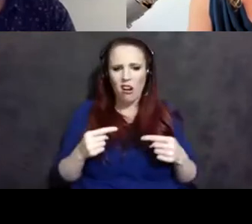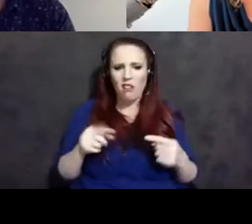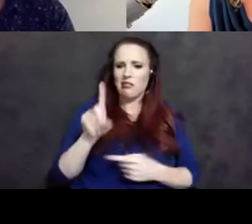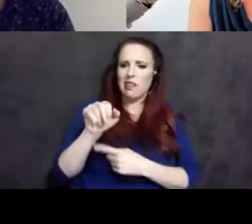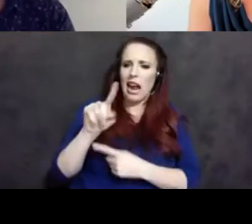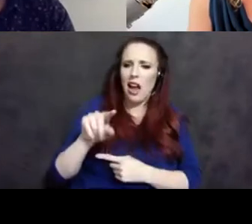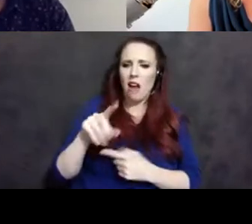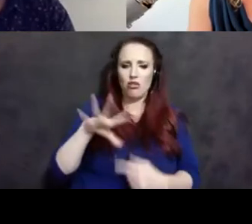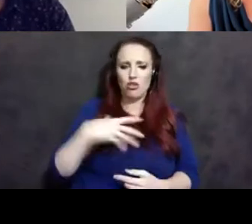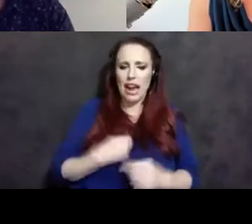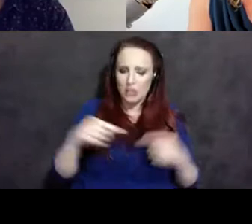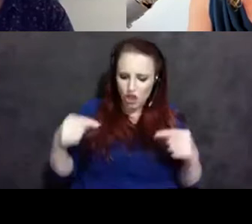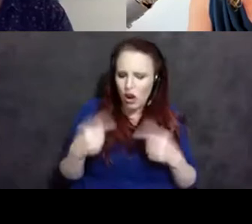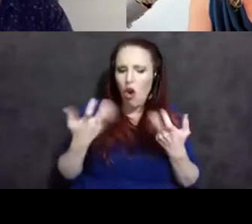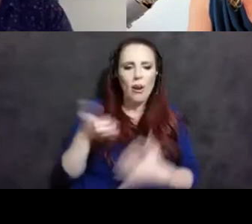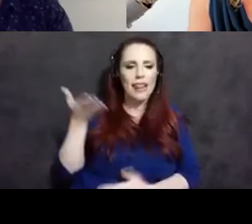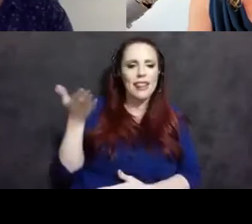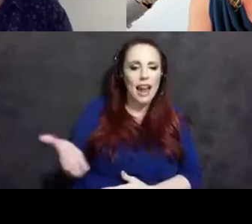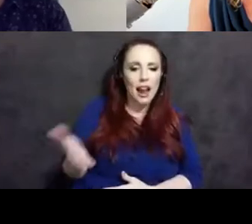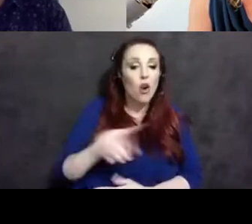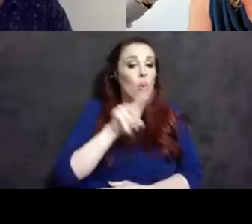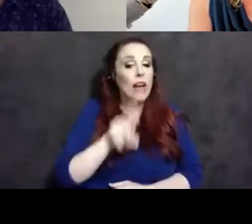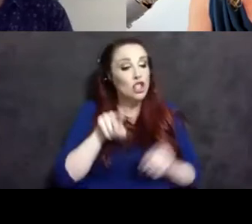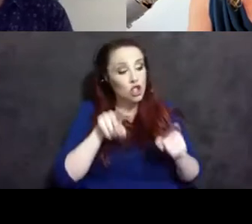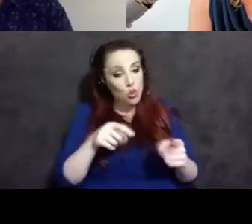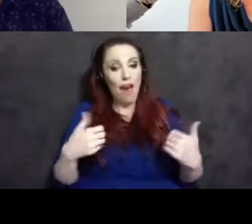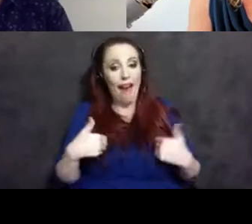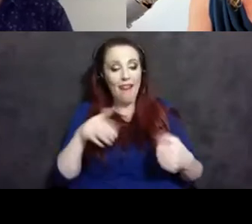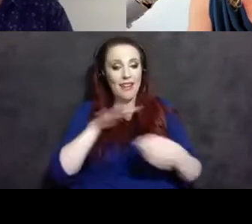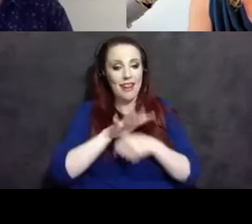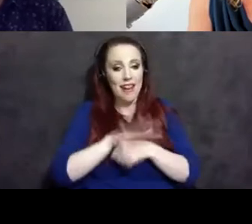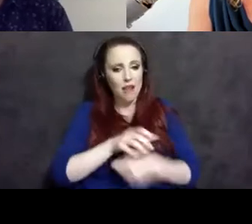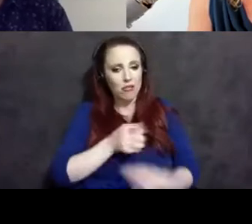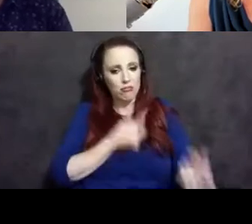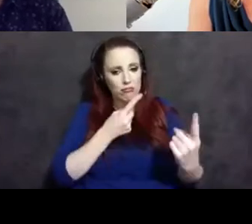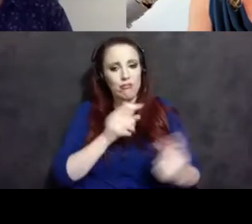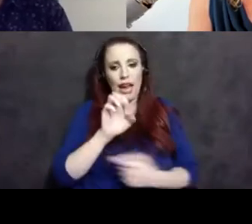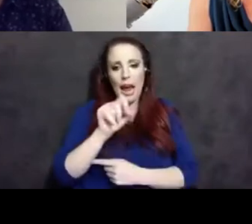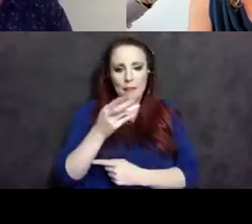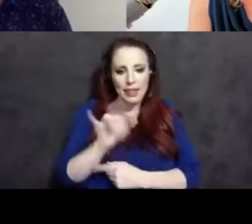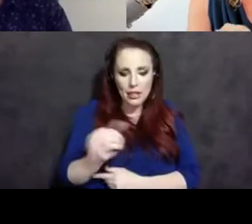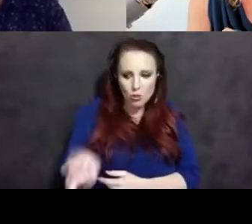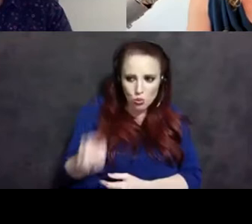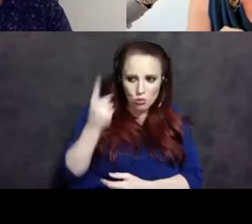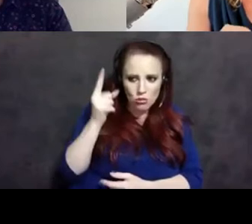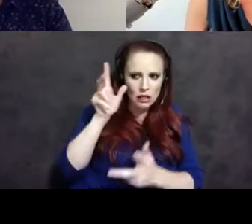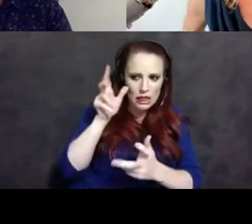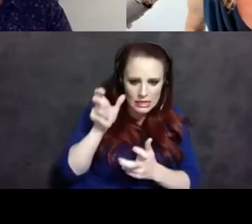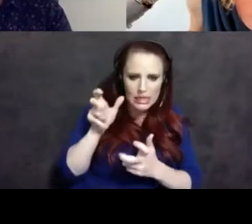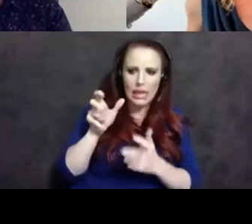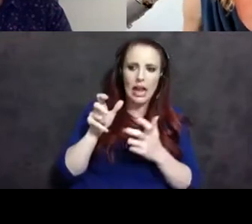Are you empathetic enough to listen and brave enough to, then, act? And that feels like the opportunity right now. Yeah.